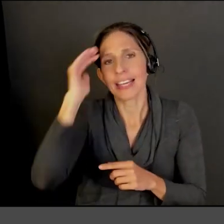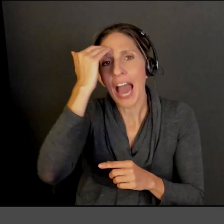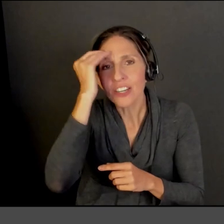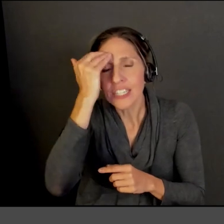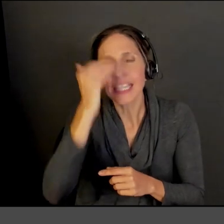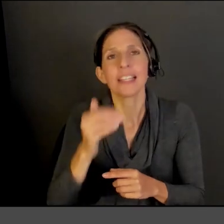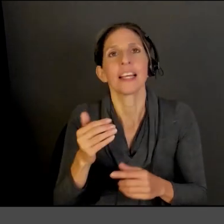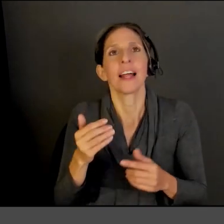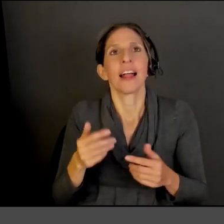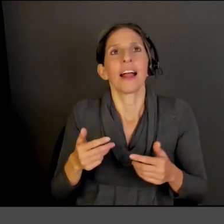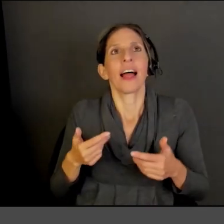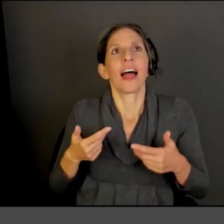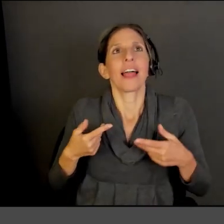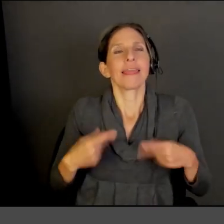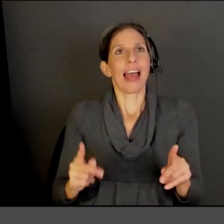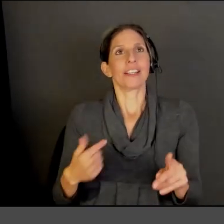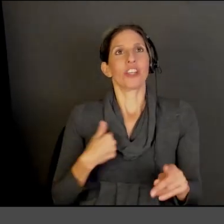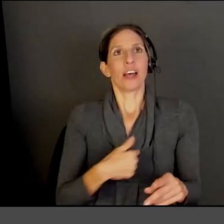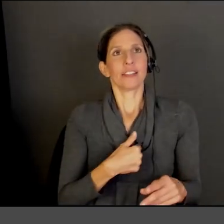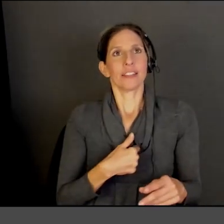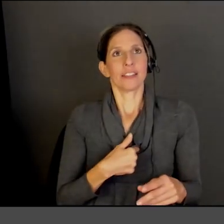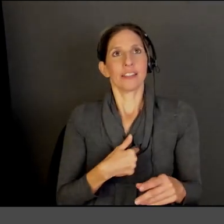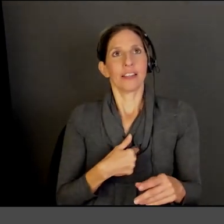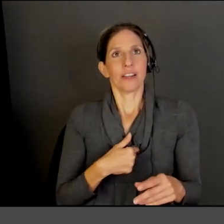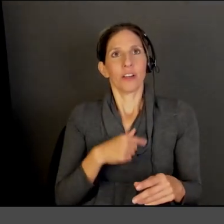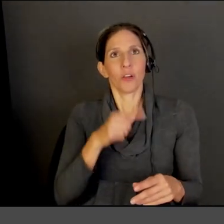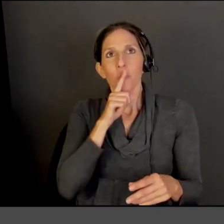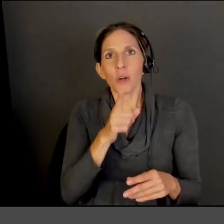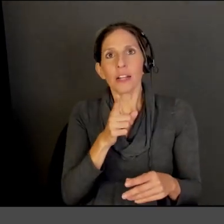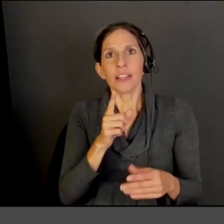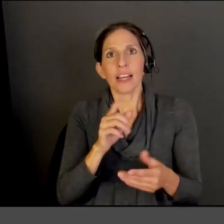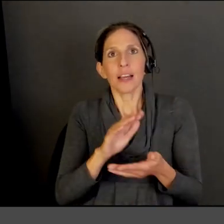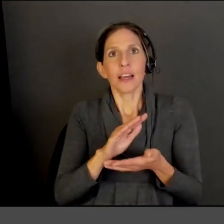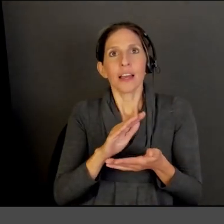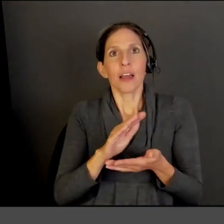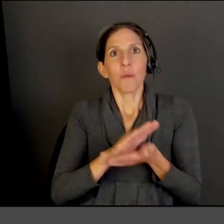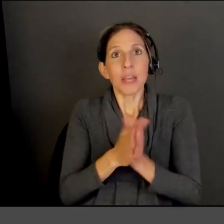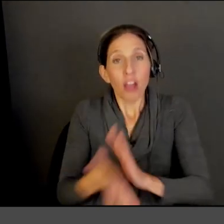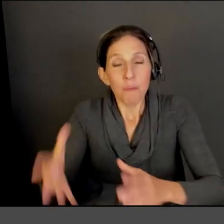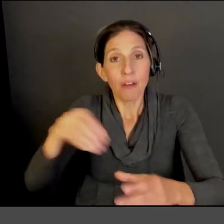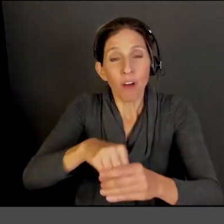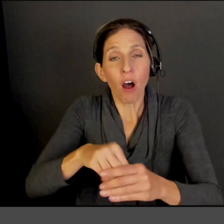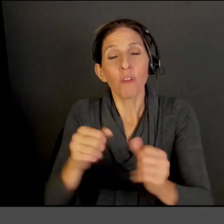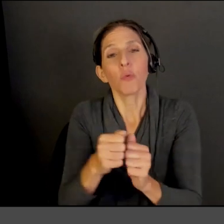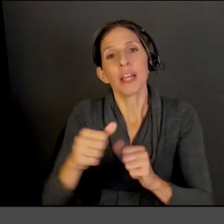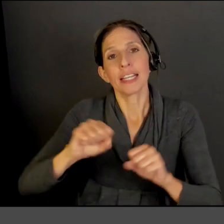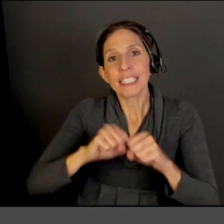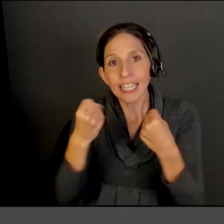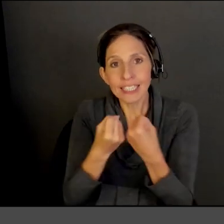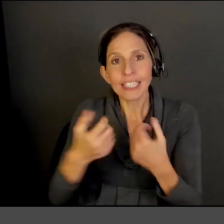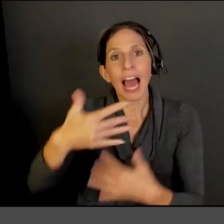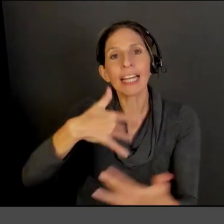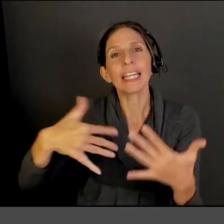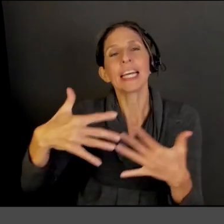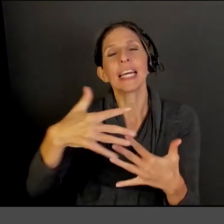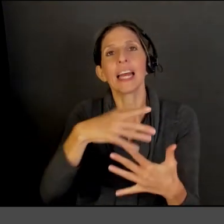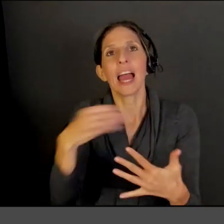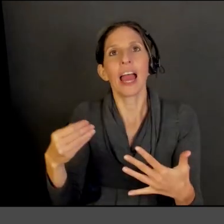STEP INTO SOCIETY AND STEP INTO BEING PART OF WHAT'S GOING ON